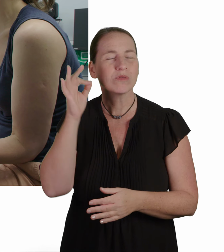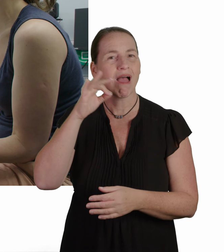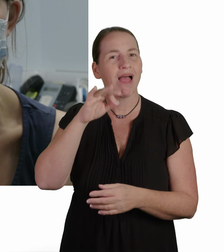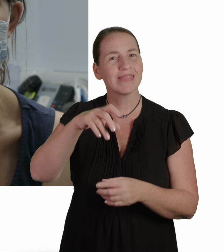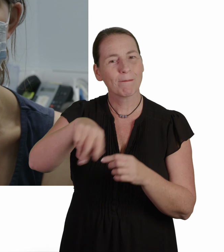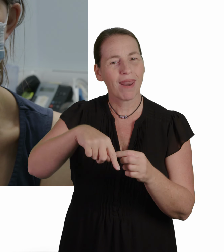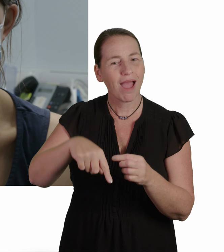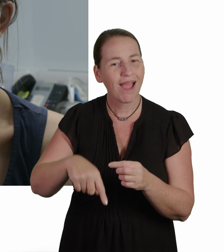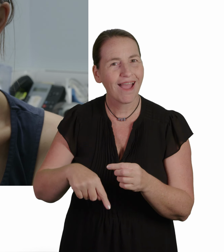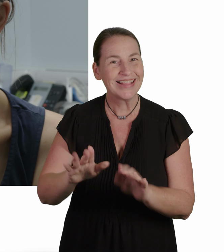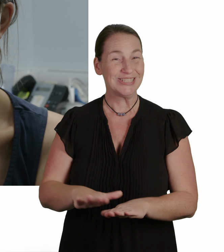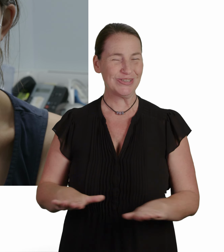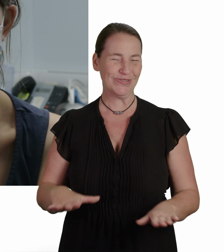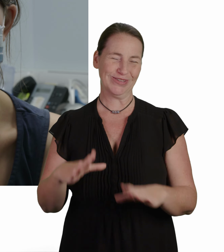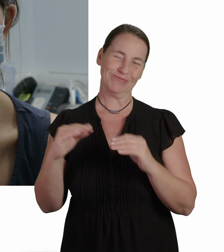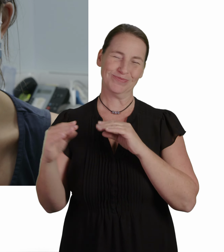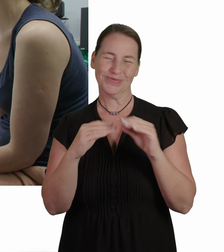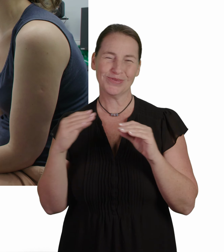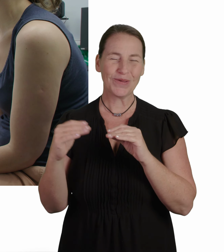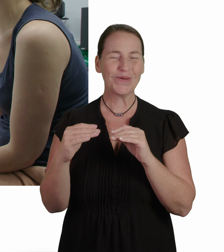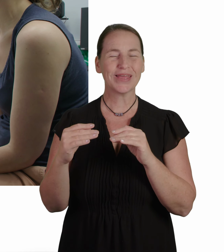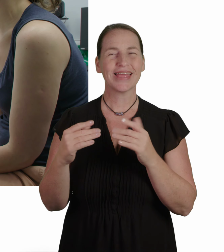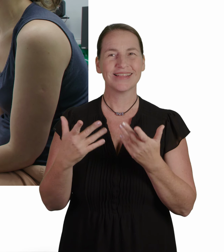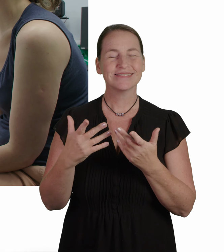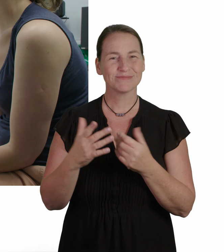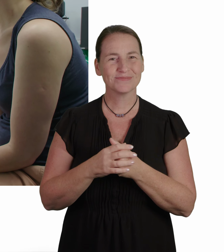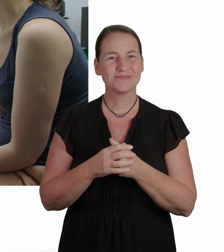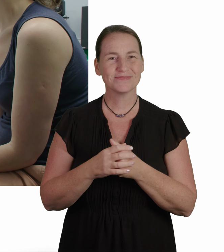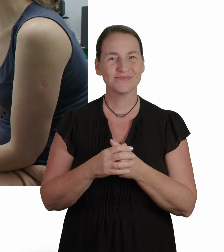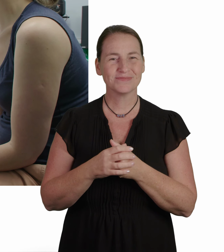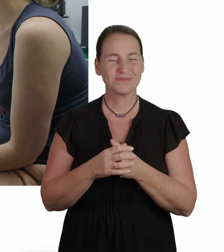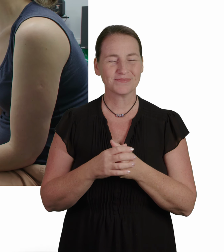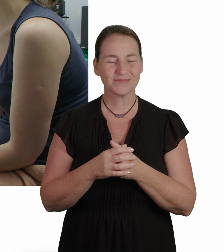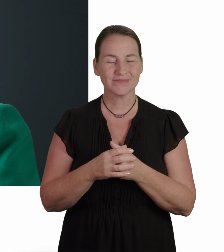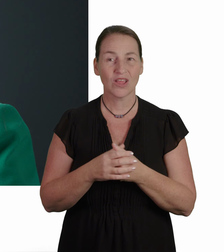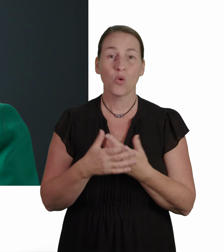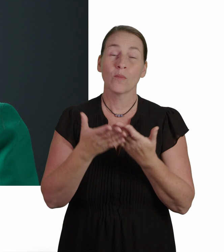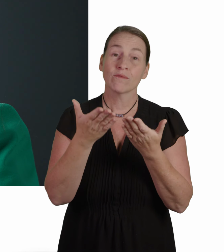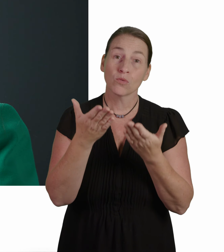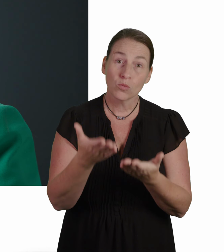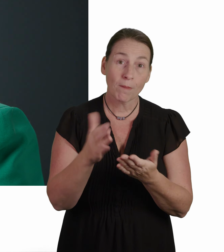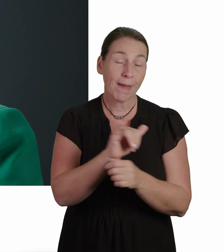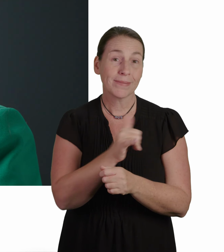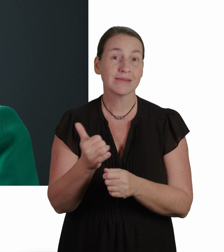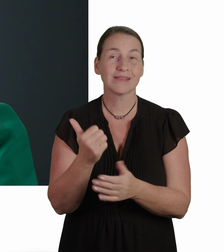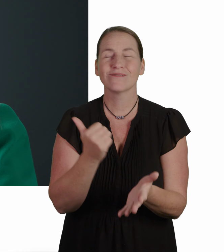I can hear the children chattering away and stuff like that.” So for you it might be a really wonderful experience